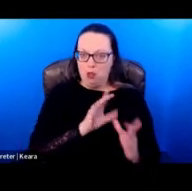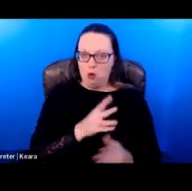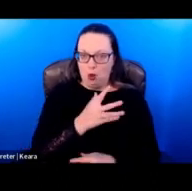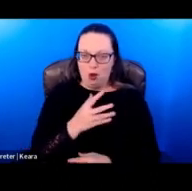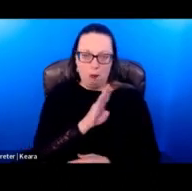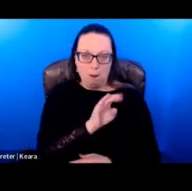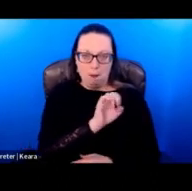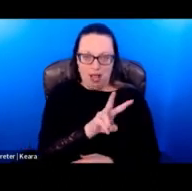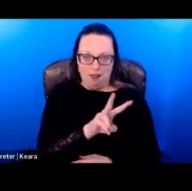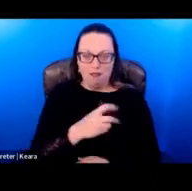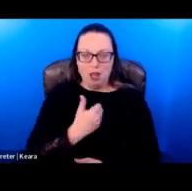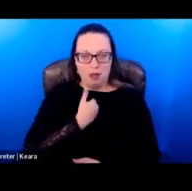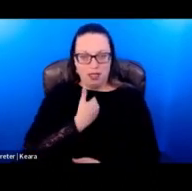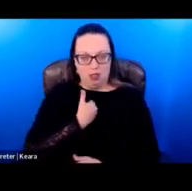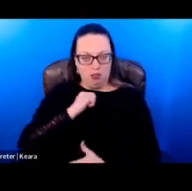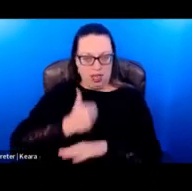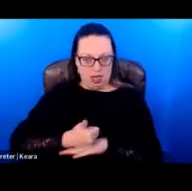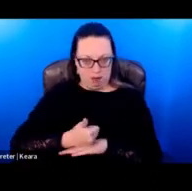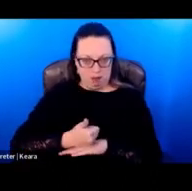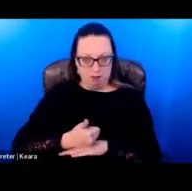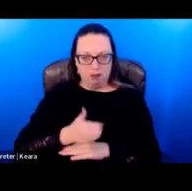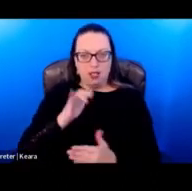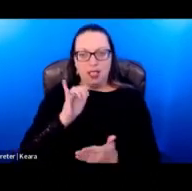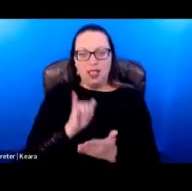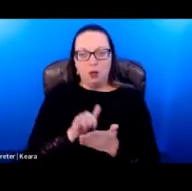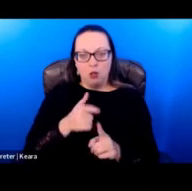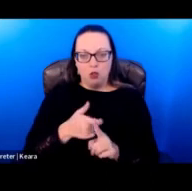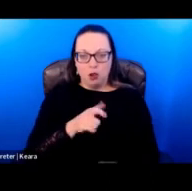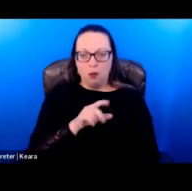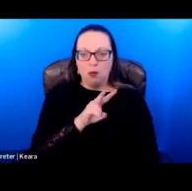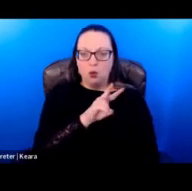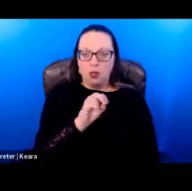it ran from 2010 to 2021. Next slide, please.